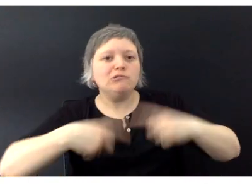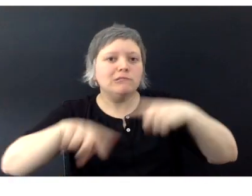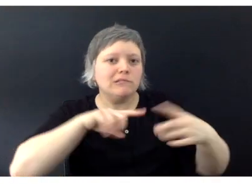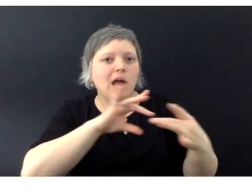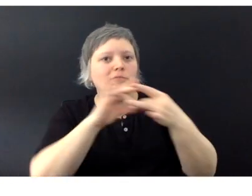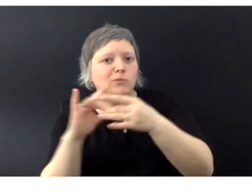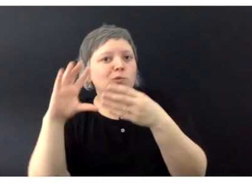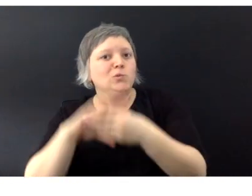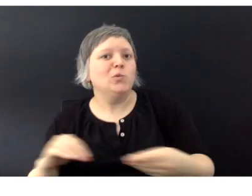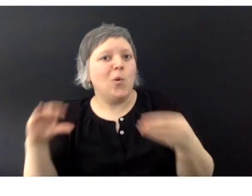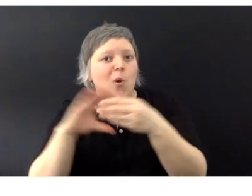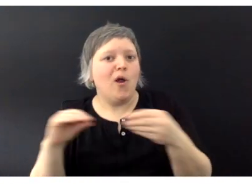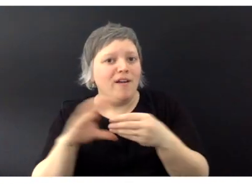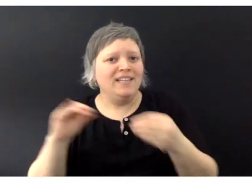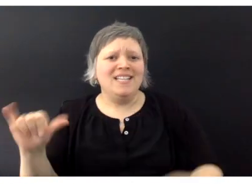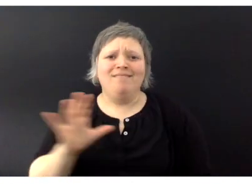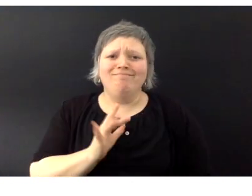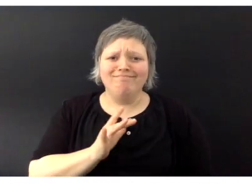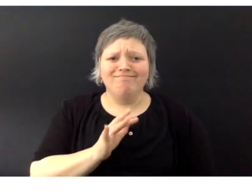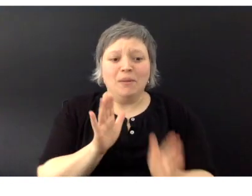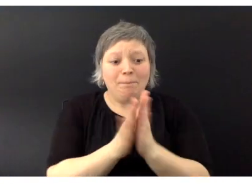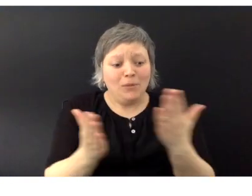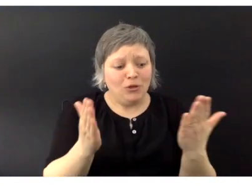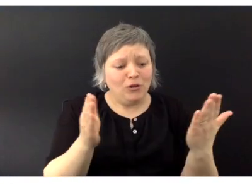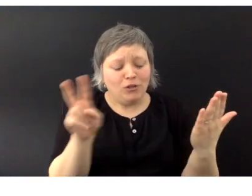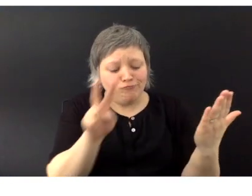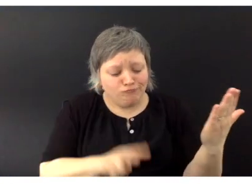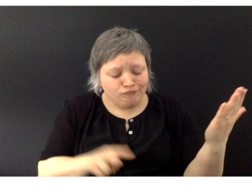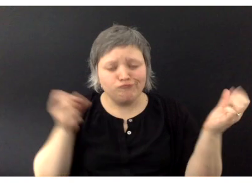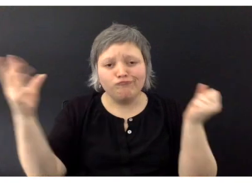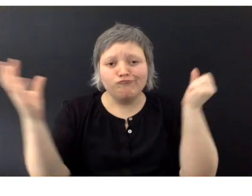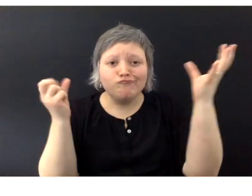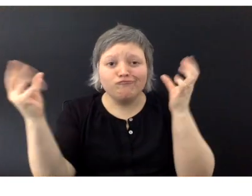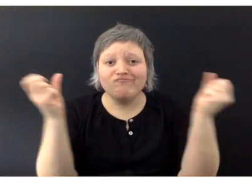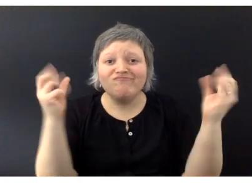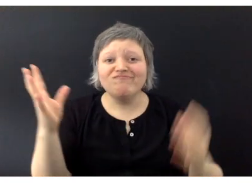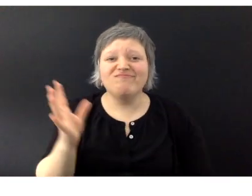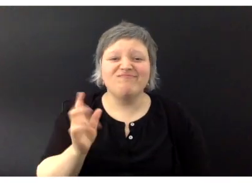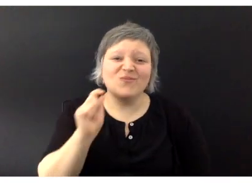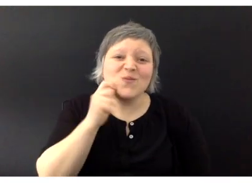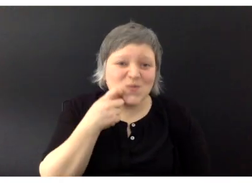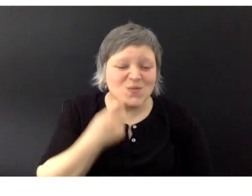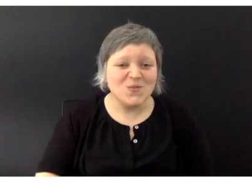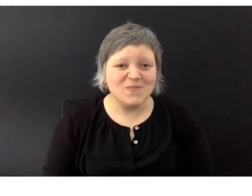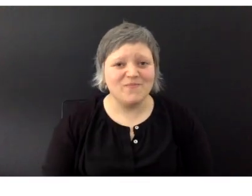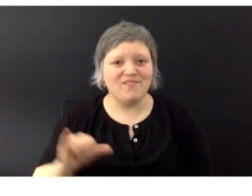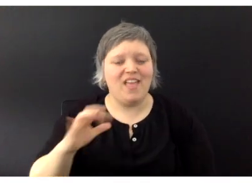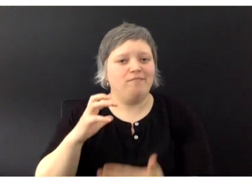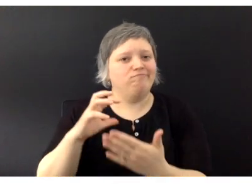how to sign stories. So that's a great thing to take advantage of if you have a young child.